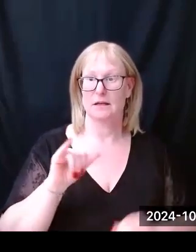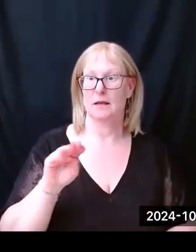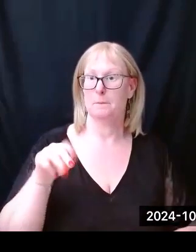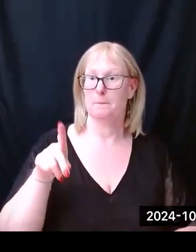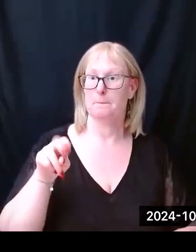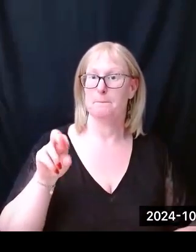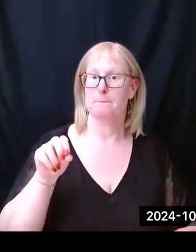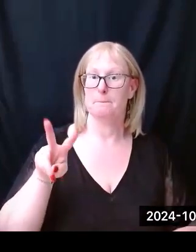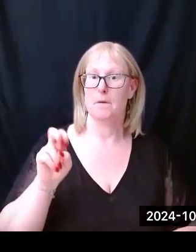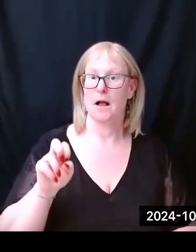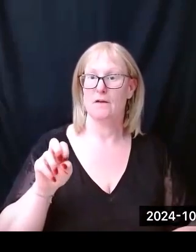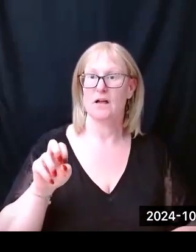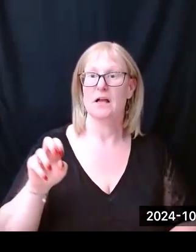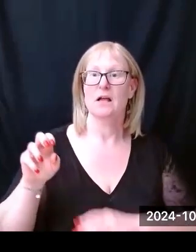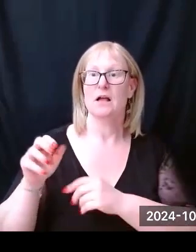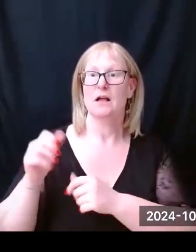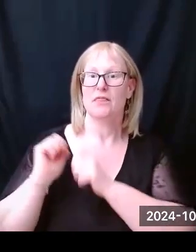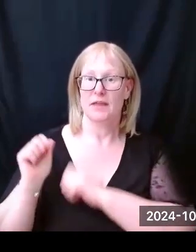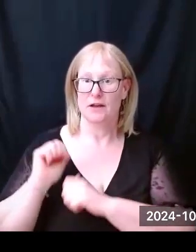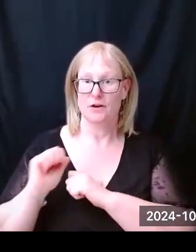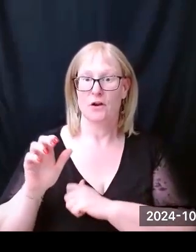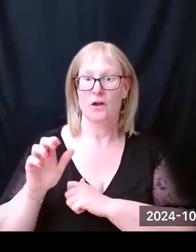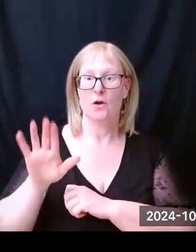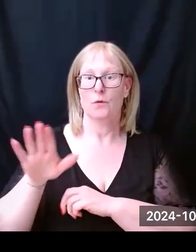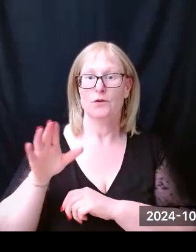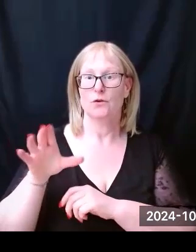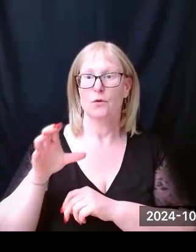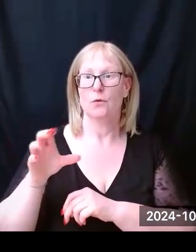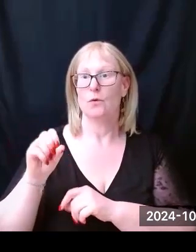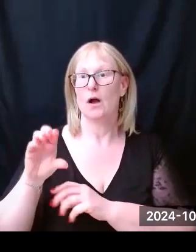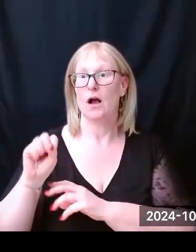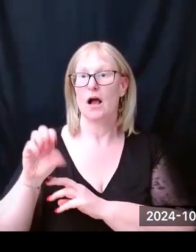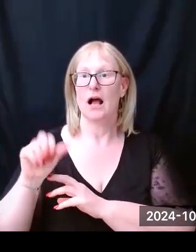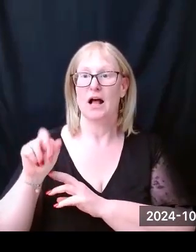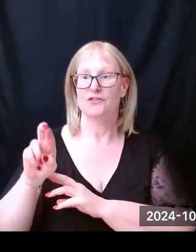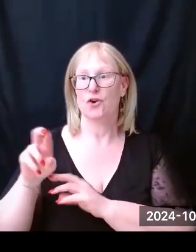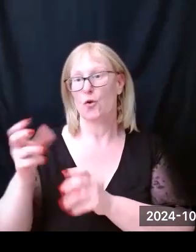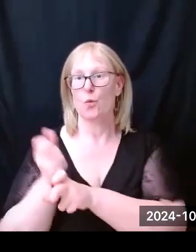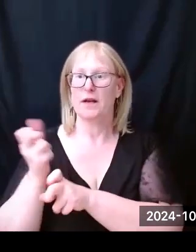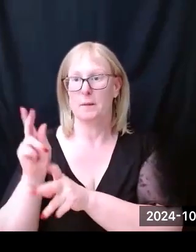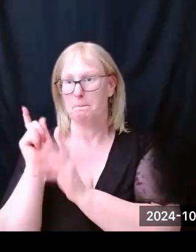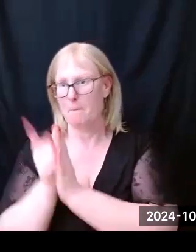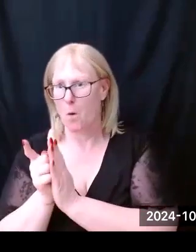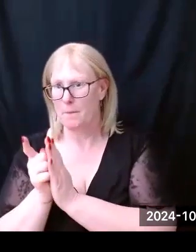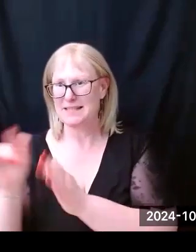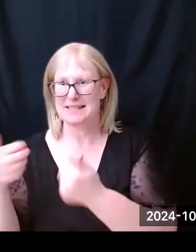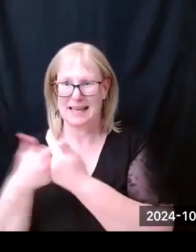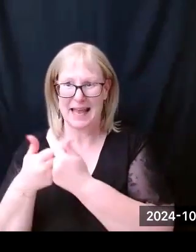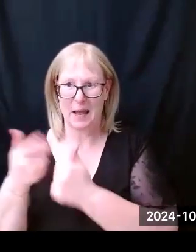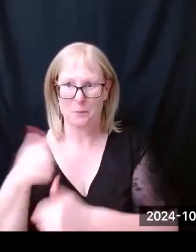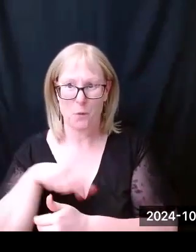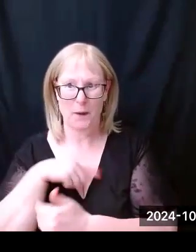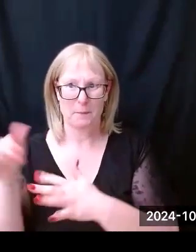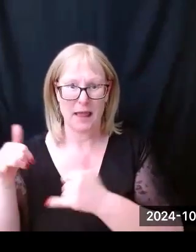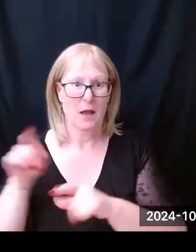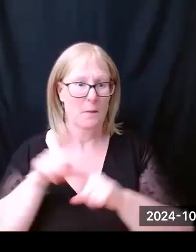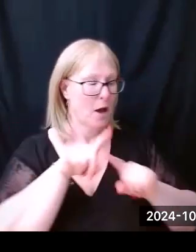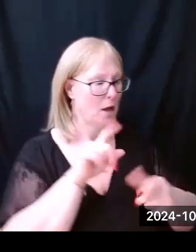is something called Oscar winning moment. But right, our goal is is like, how do we help this child learn how to deal with this now